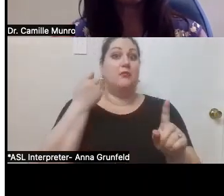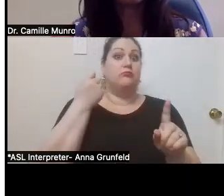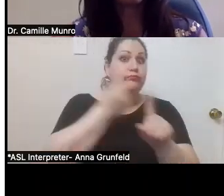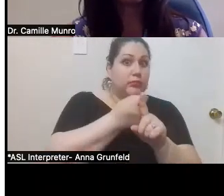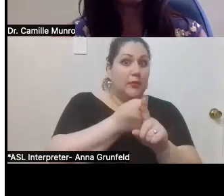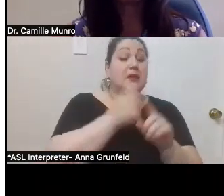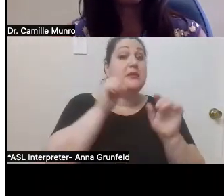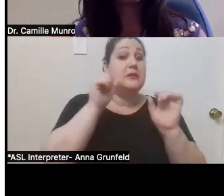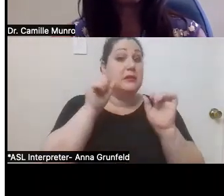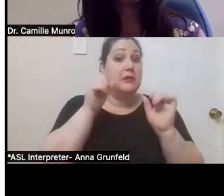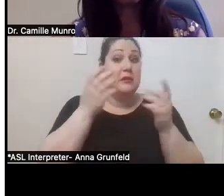Next slide, please.